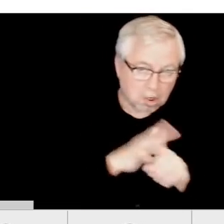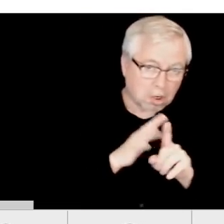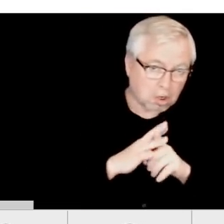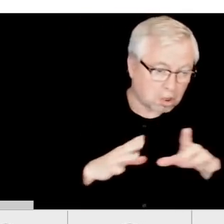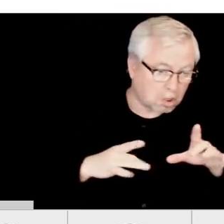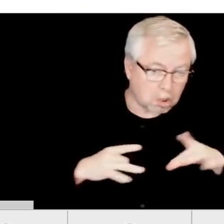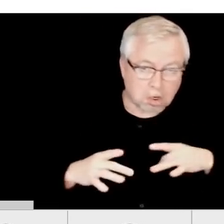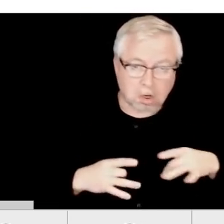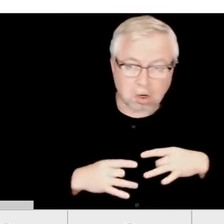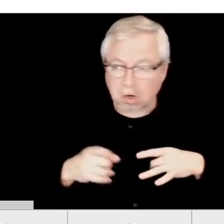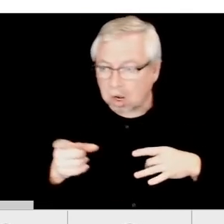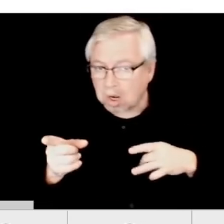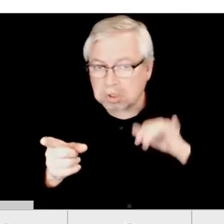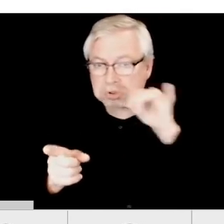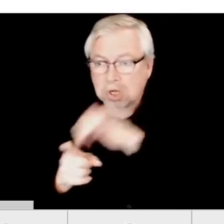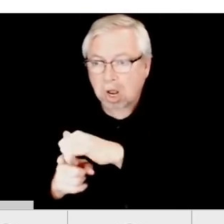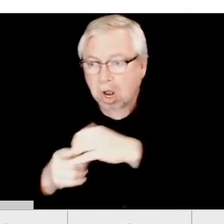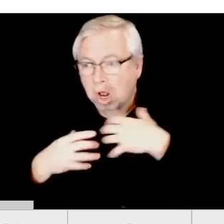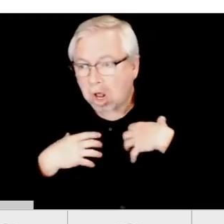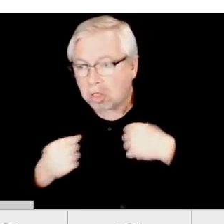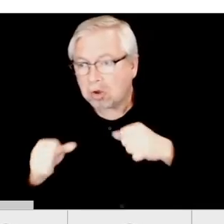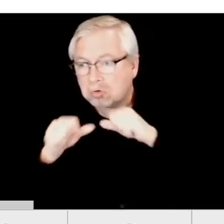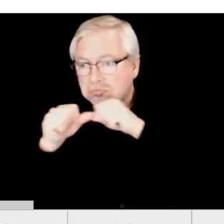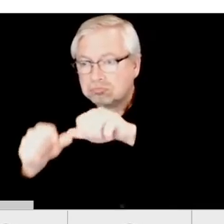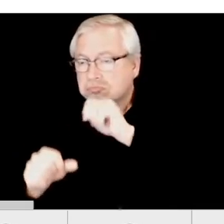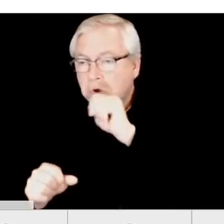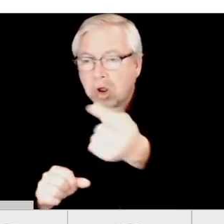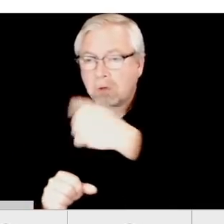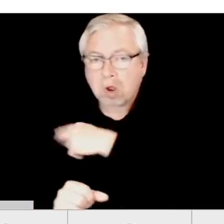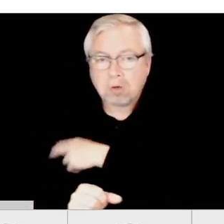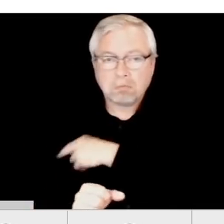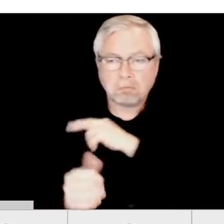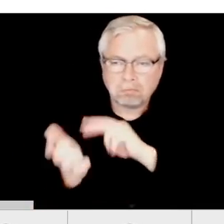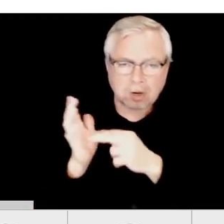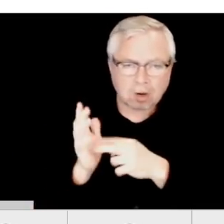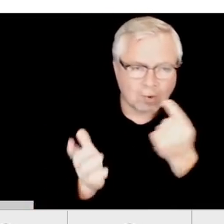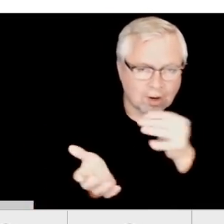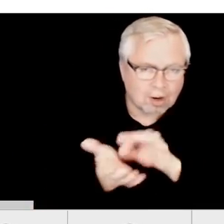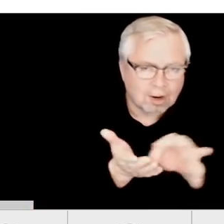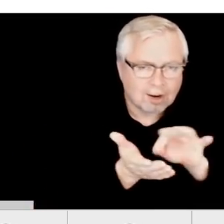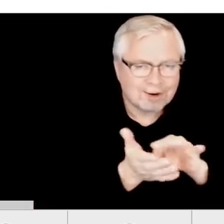We also understand that not everyone who succumbs to the disease has